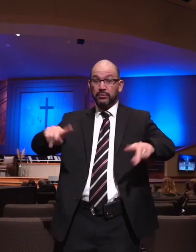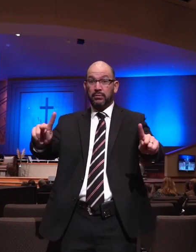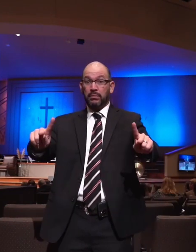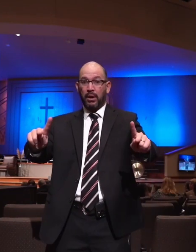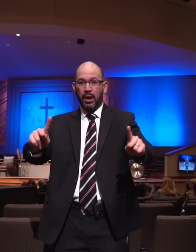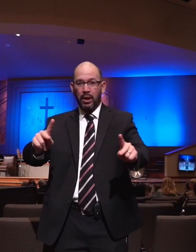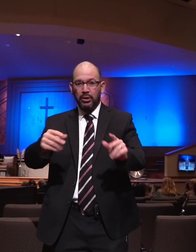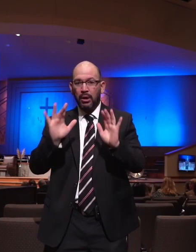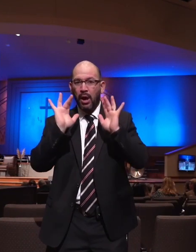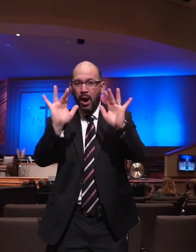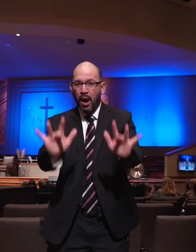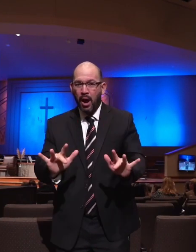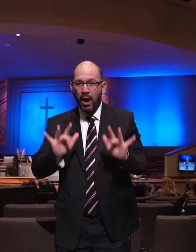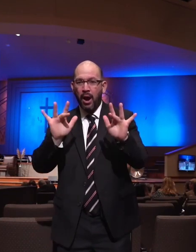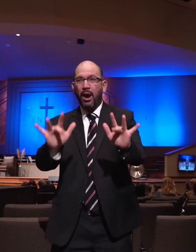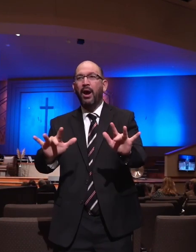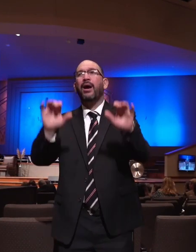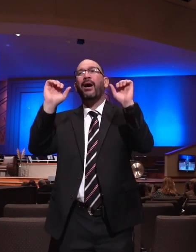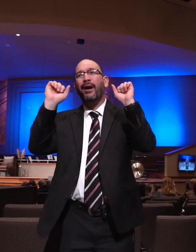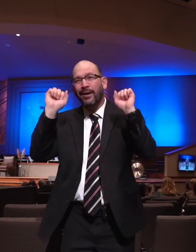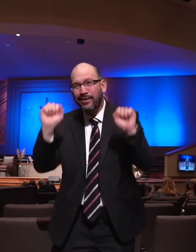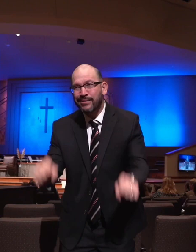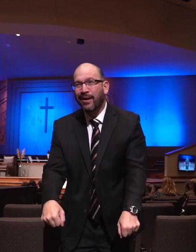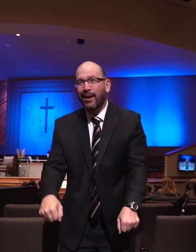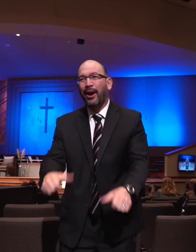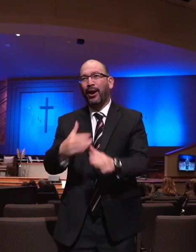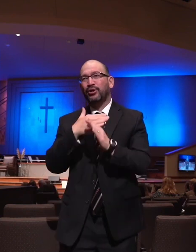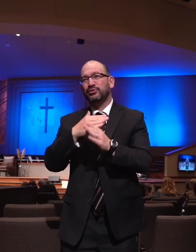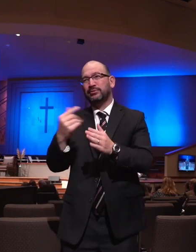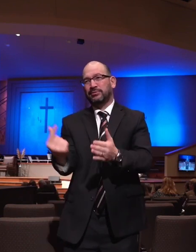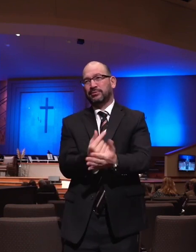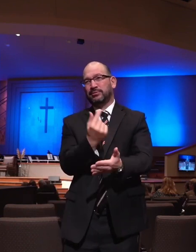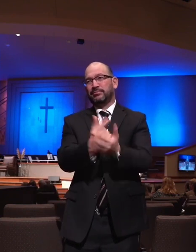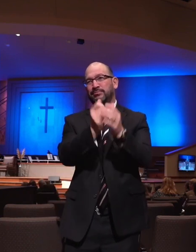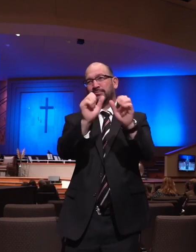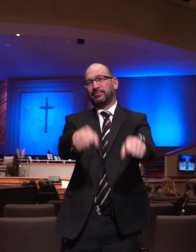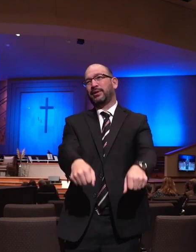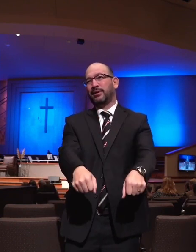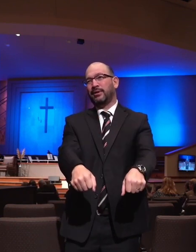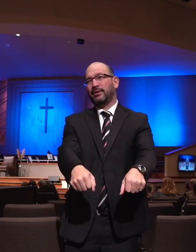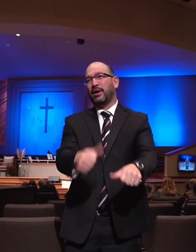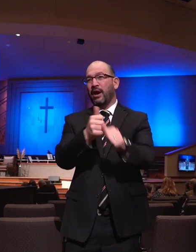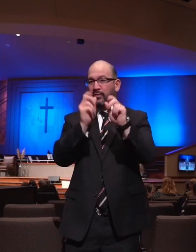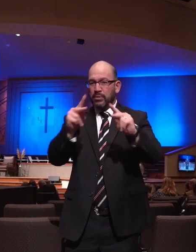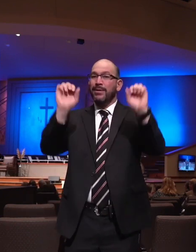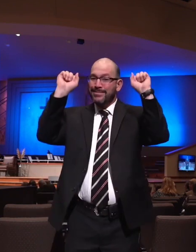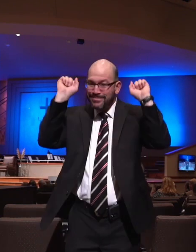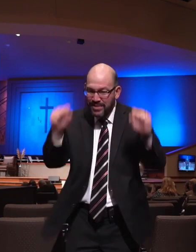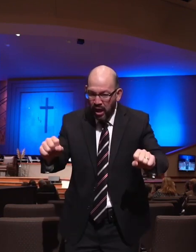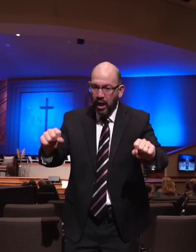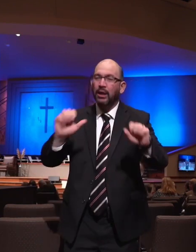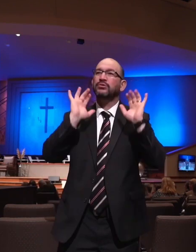that's when you'll have an opportunity to share everyone can care so that they